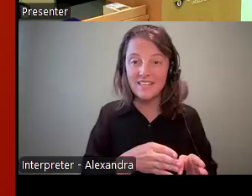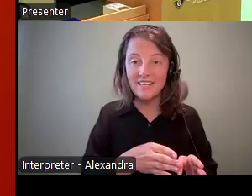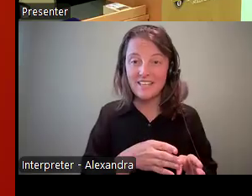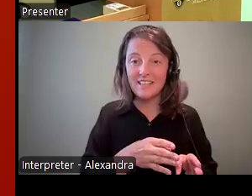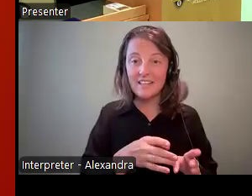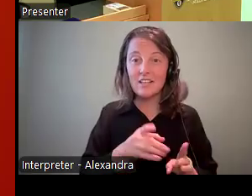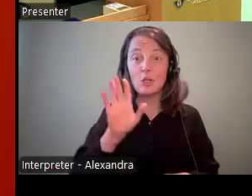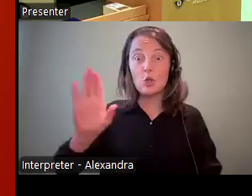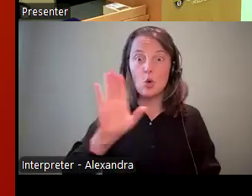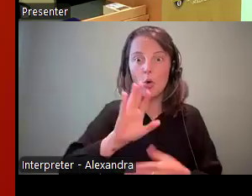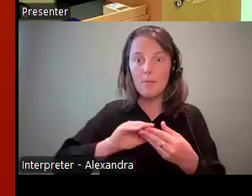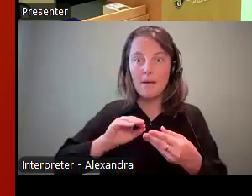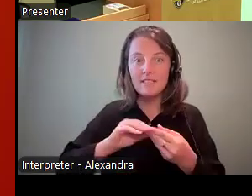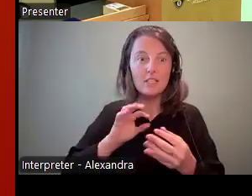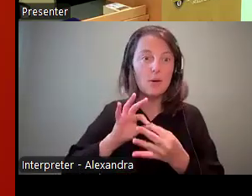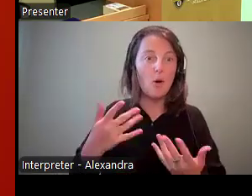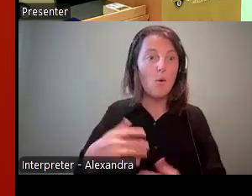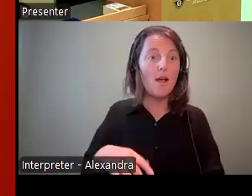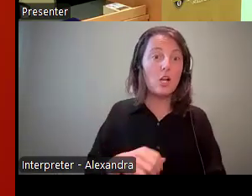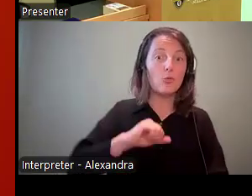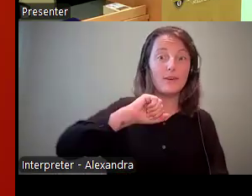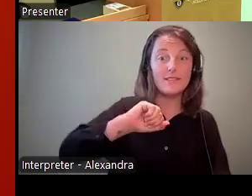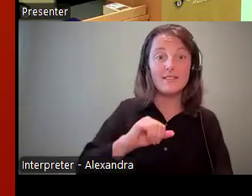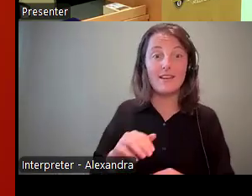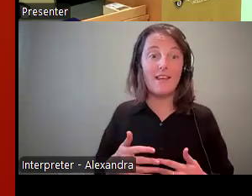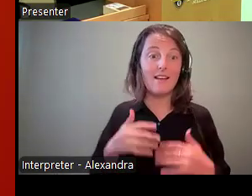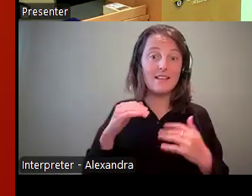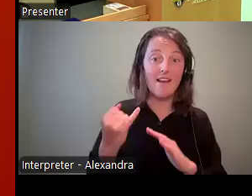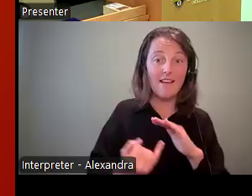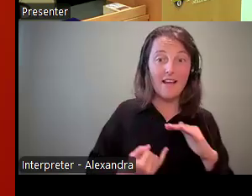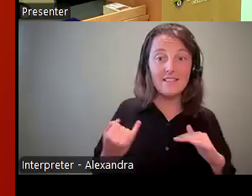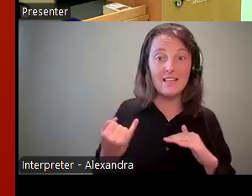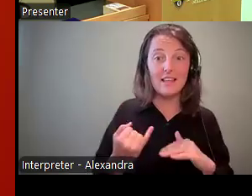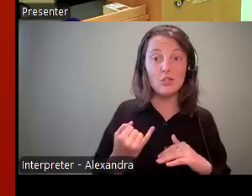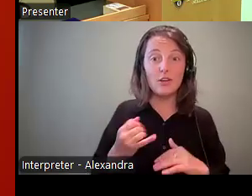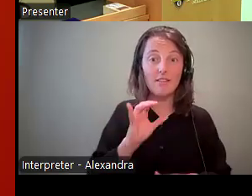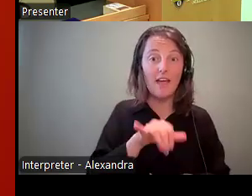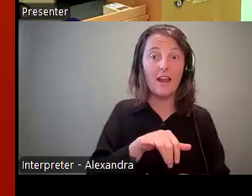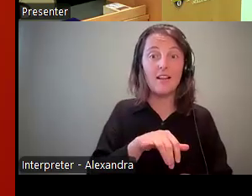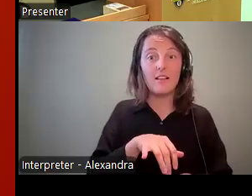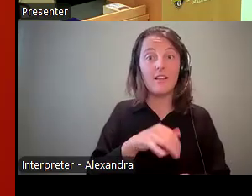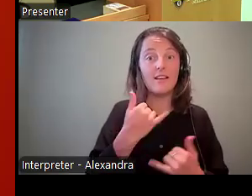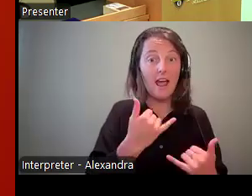their case conceptualization and their opinion or bias about the person sitting in front of them.